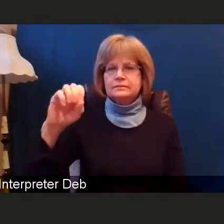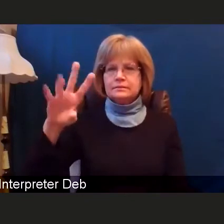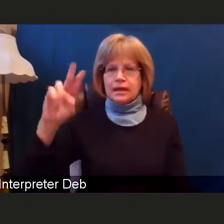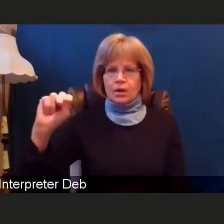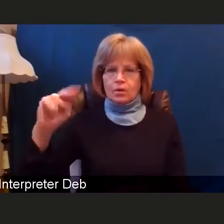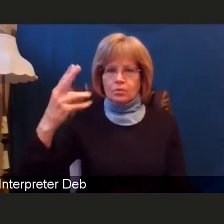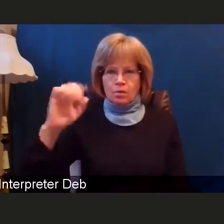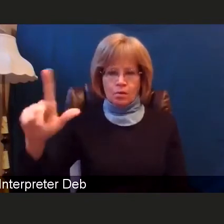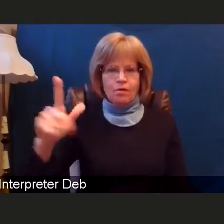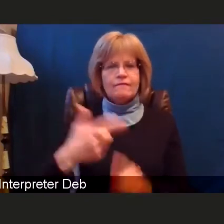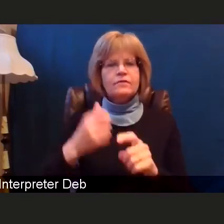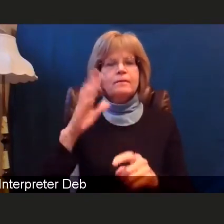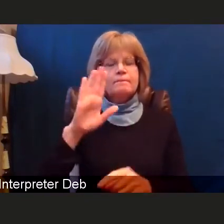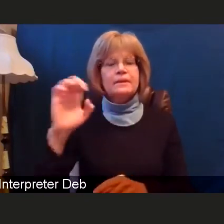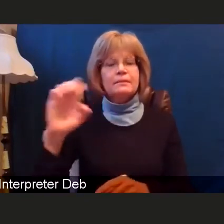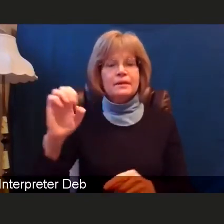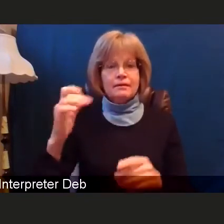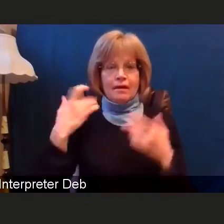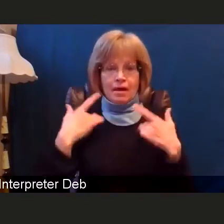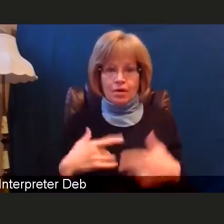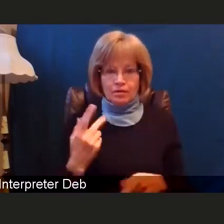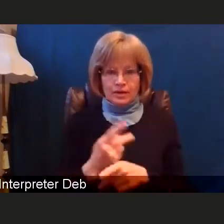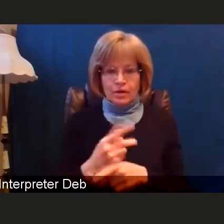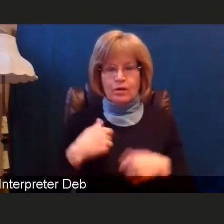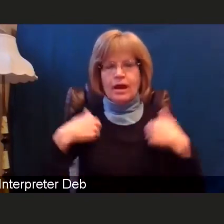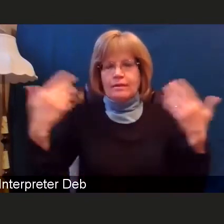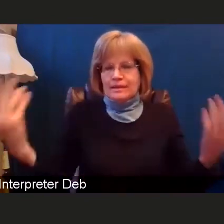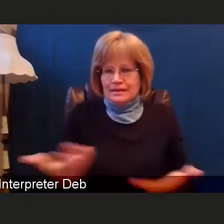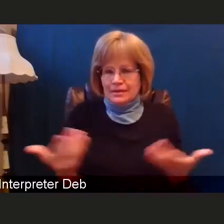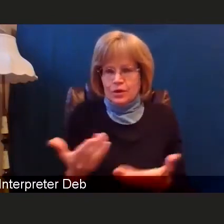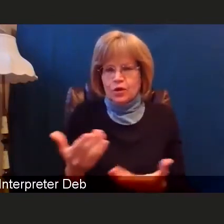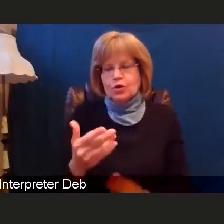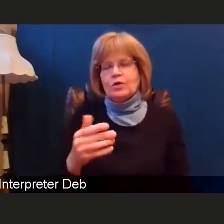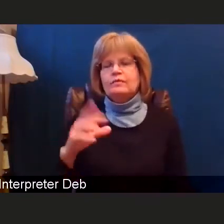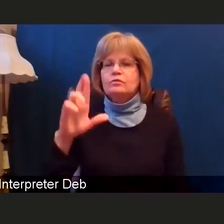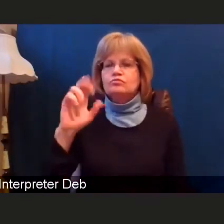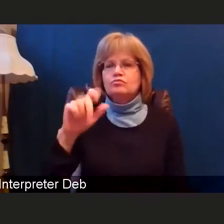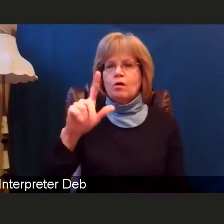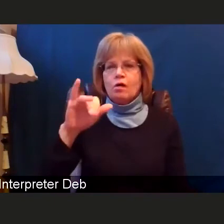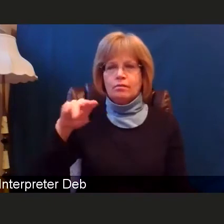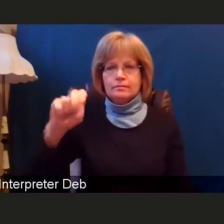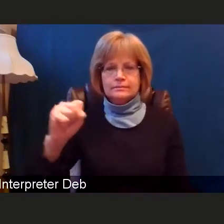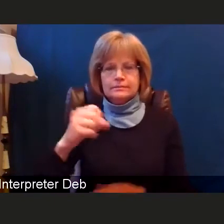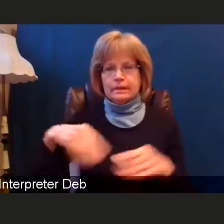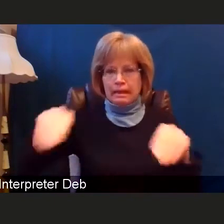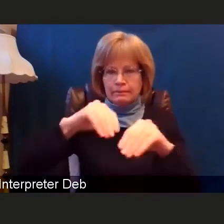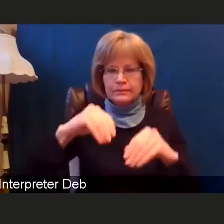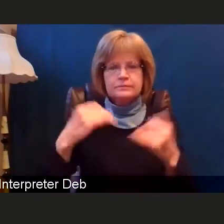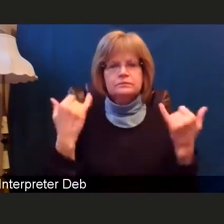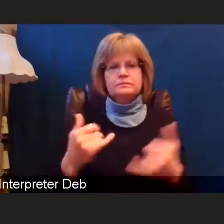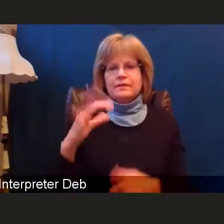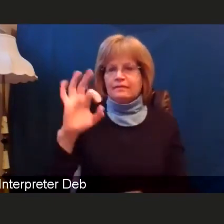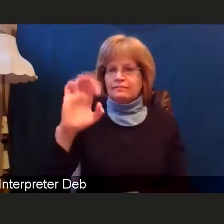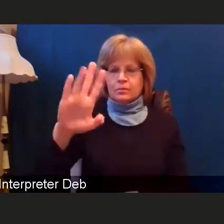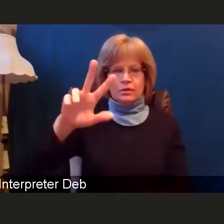and I am sitting here at the Margaret H. Rollins Campus. Today is February the 3rd, 2021.